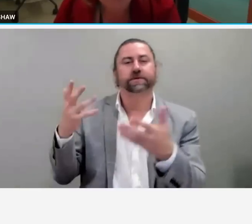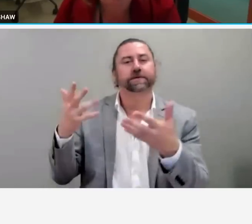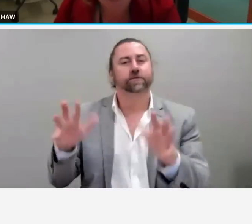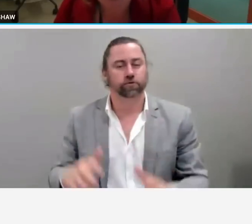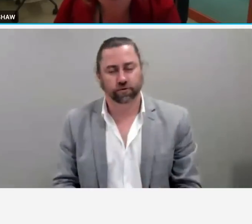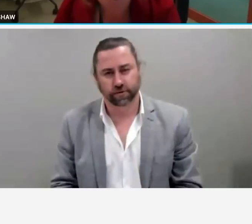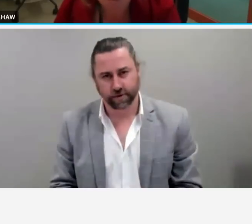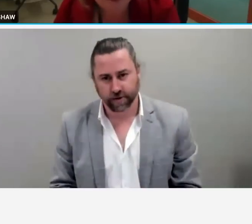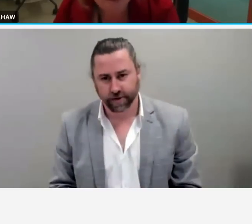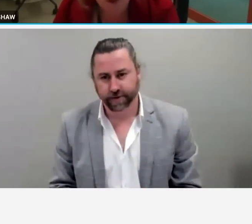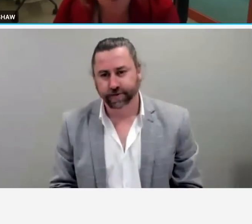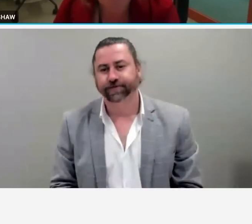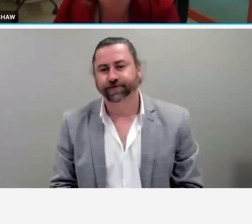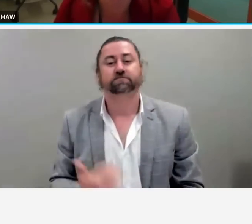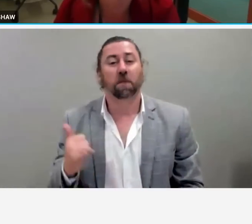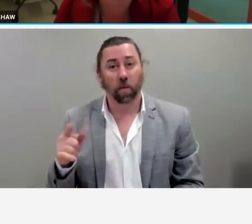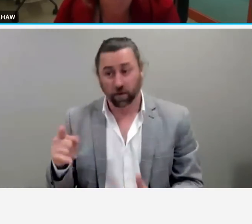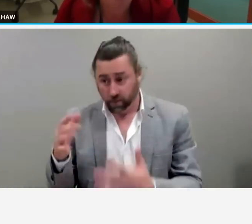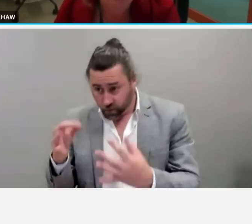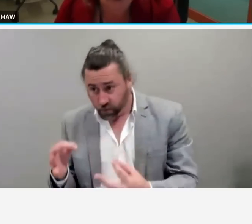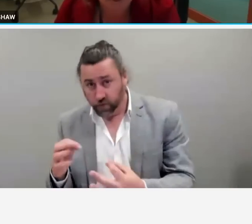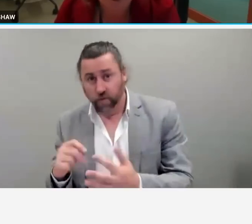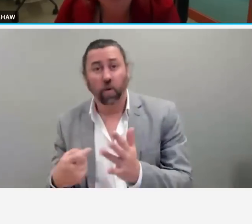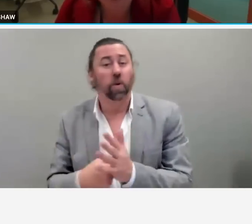Market exit may be of choice or result of an enforcement action.